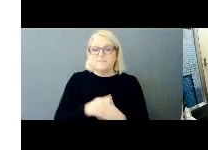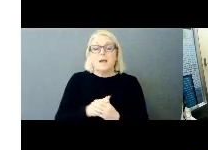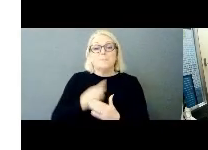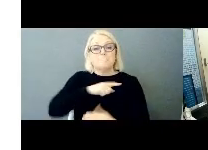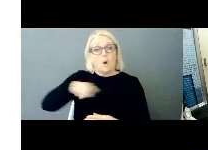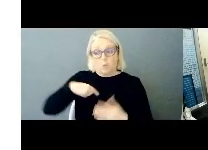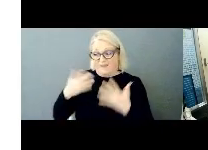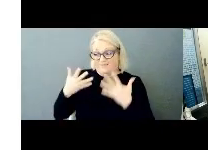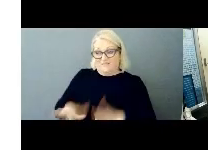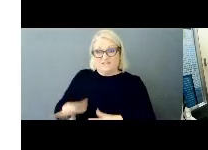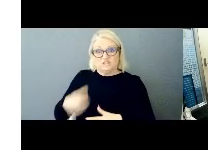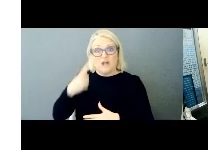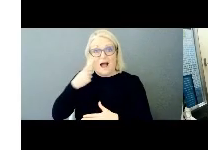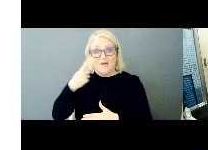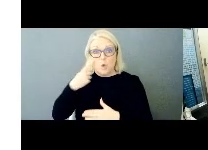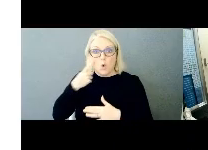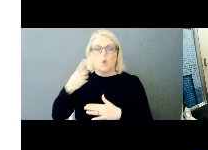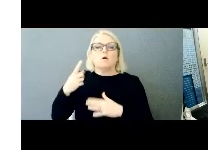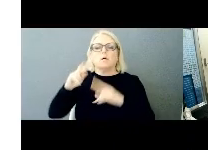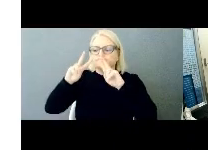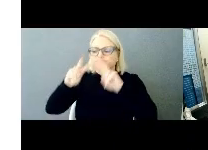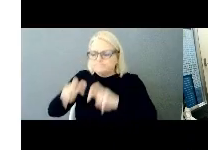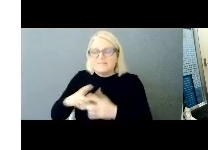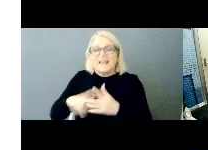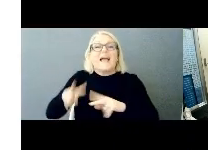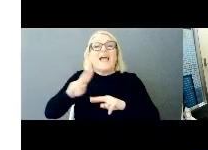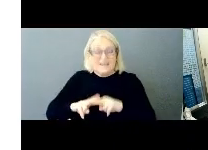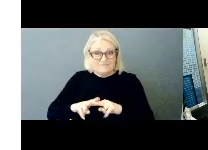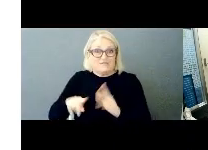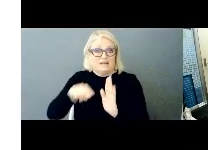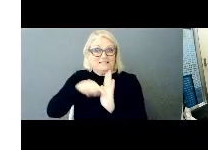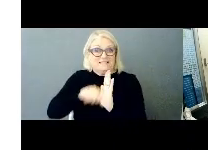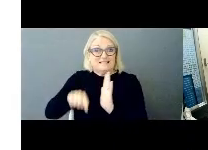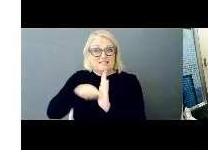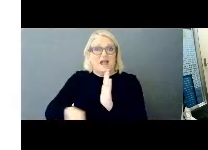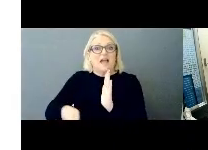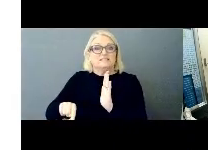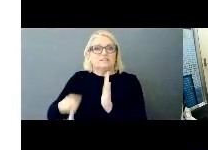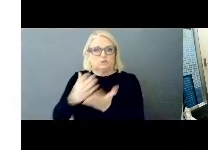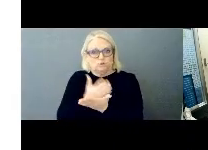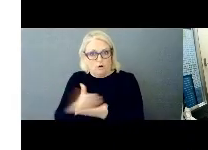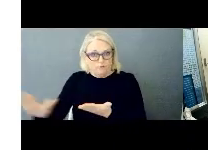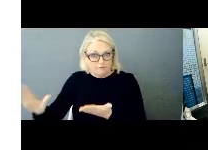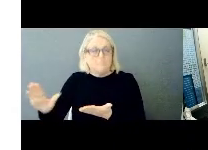if you model getting rid of disadvantage, and it turns out you eliminate 50% of the problems for kids.